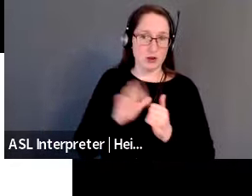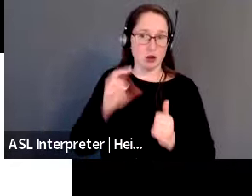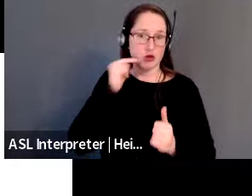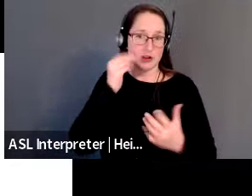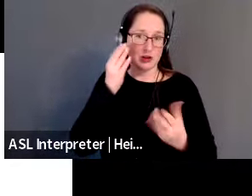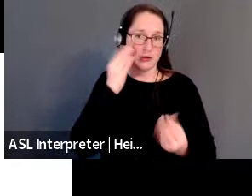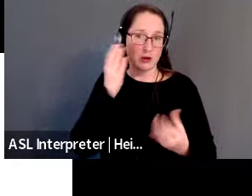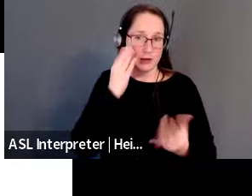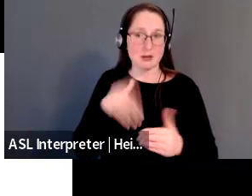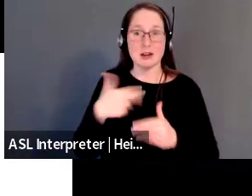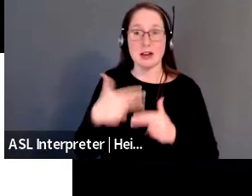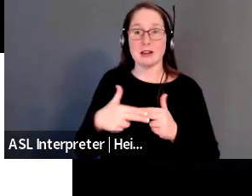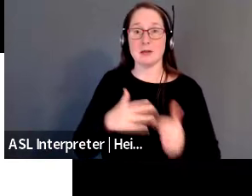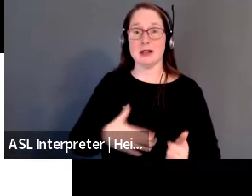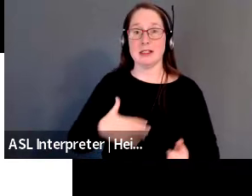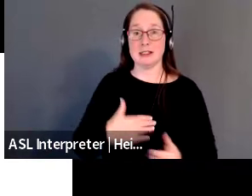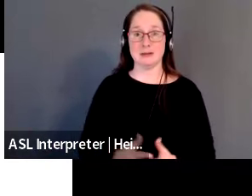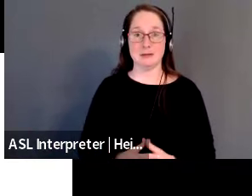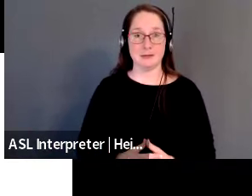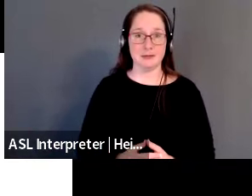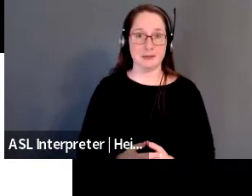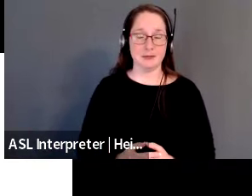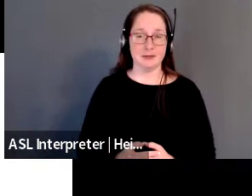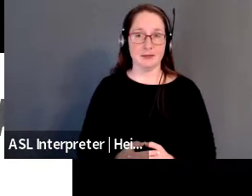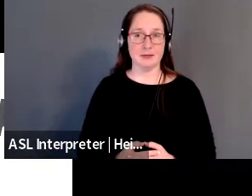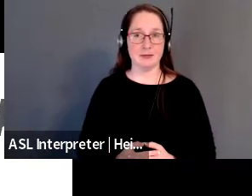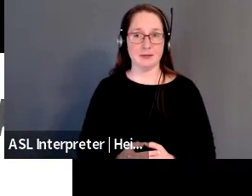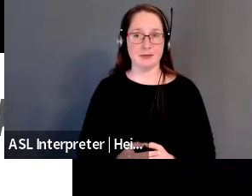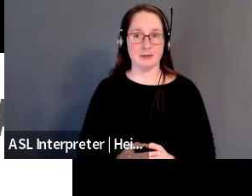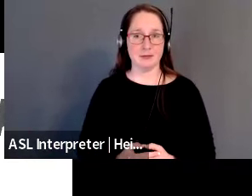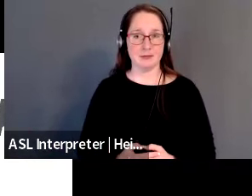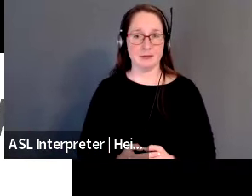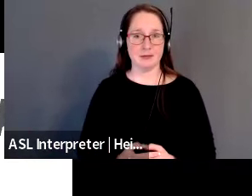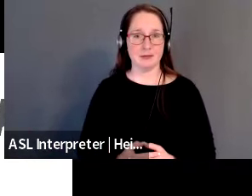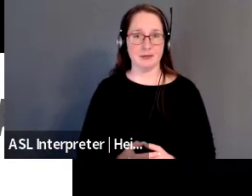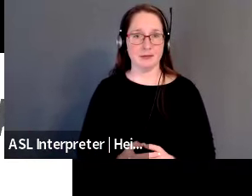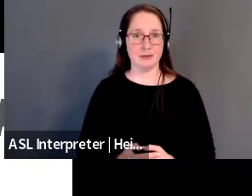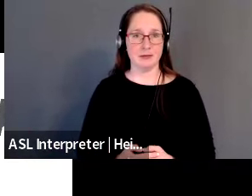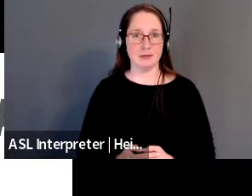Next slide.